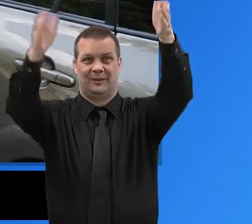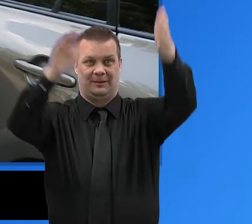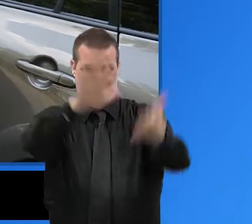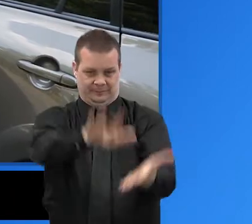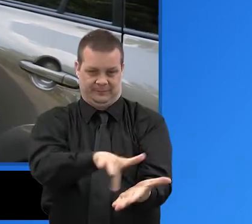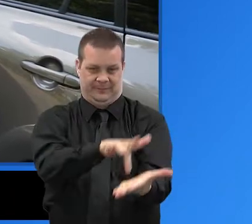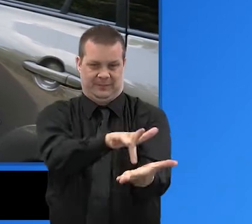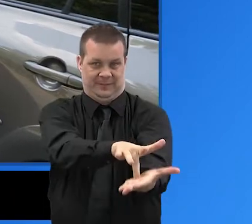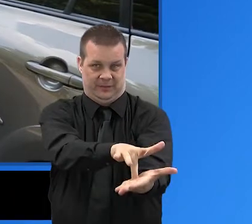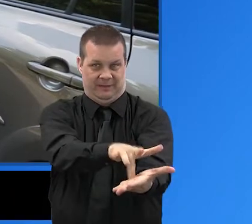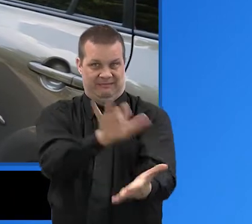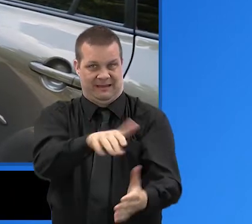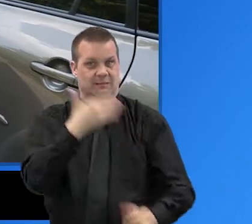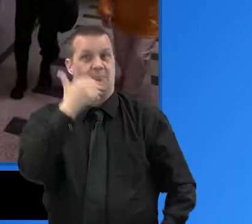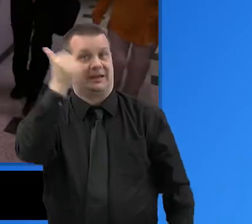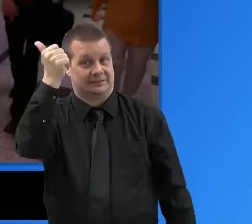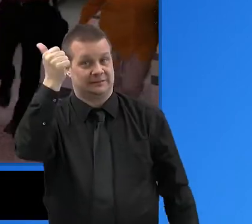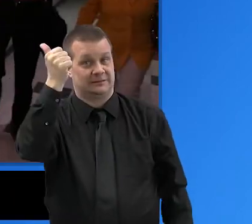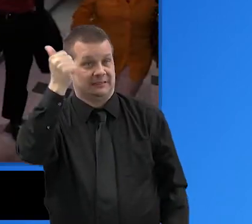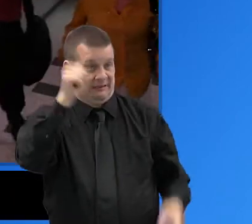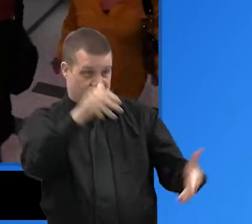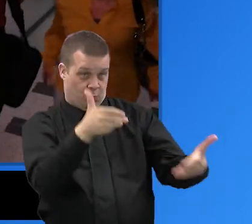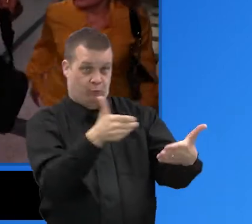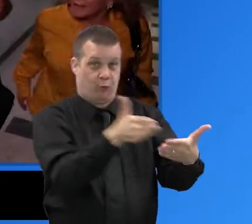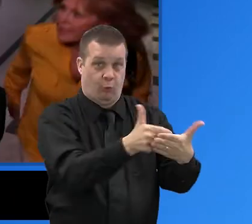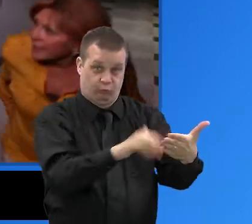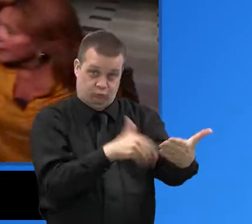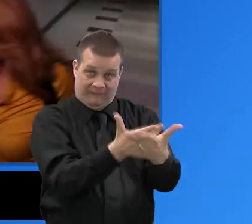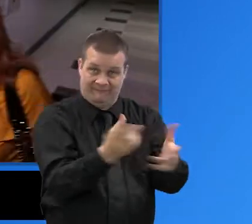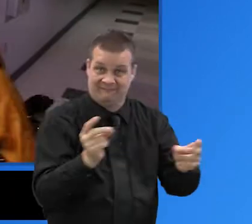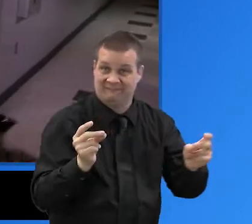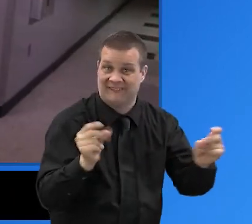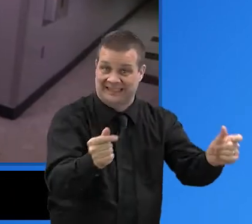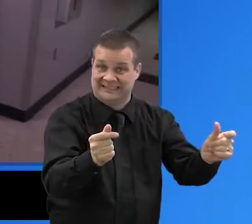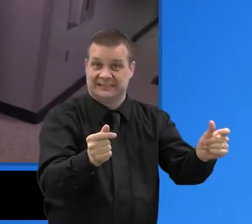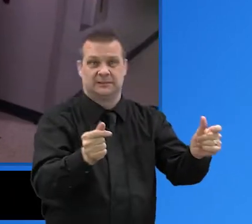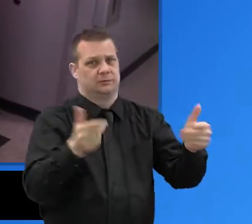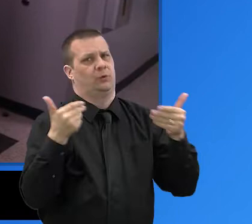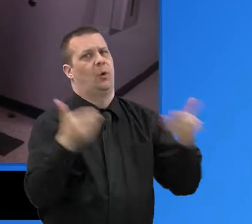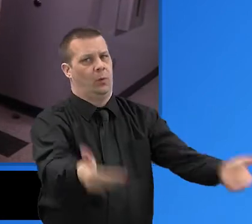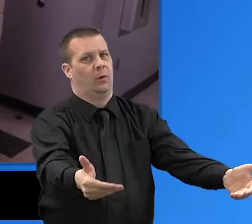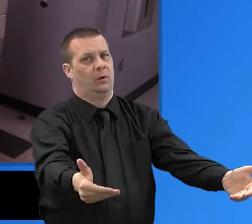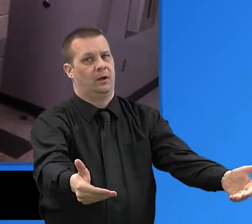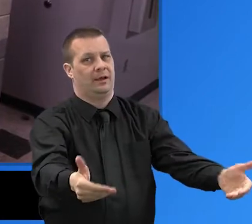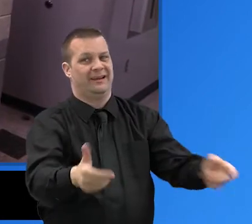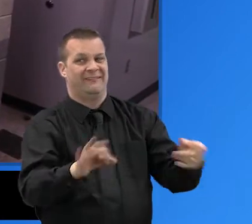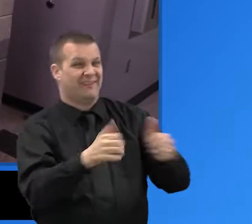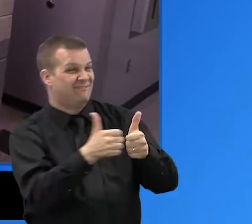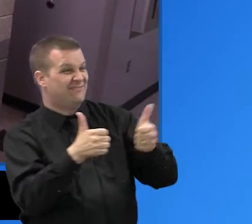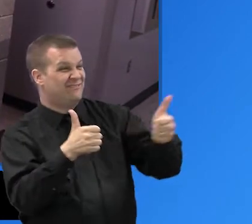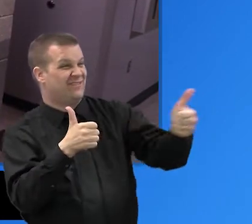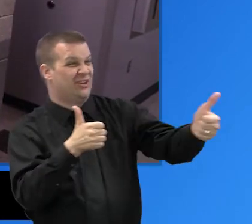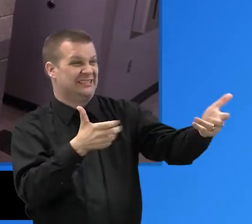multistory building. If you can get to a basement or multistory building within a few minutes, go there.